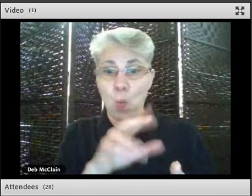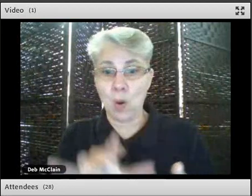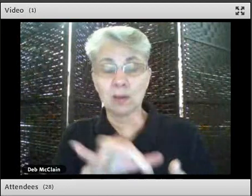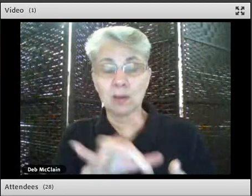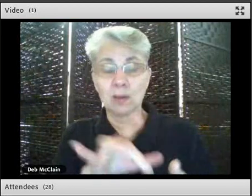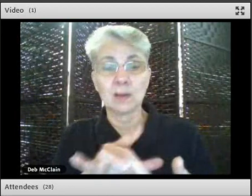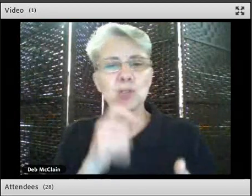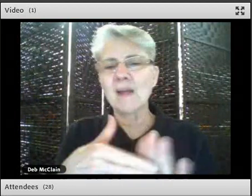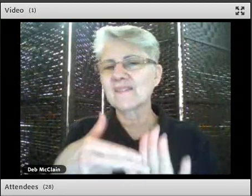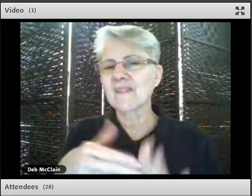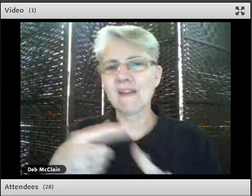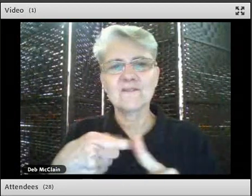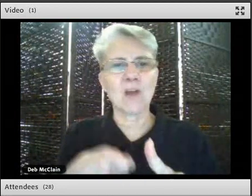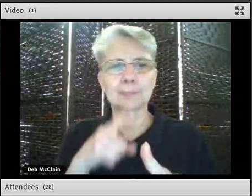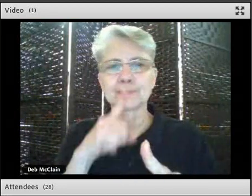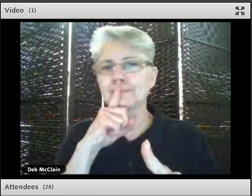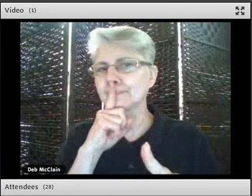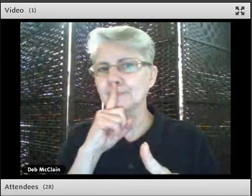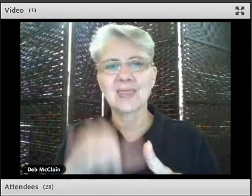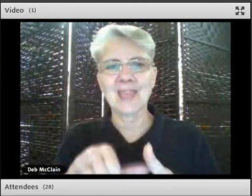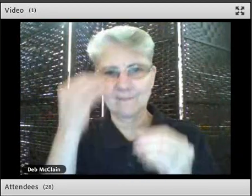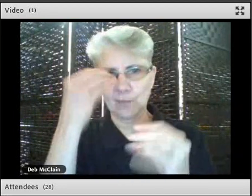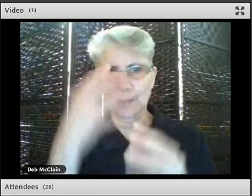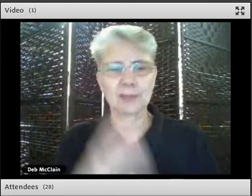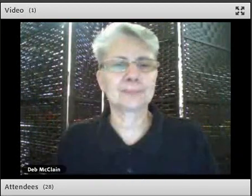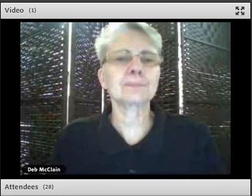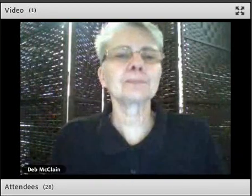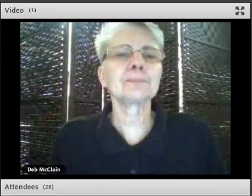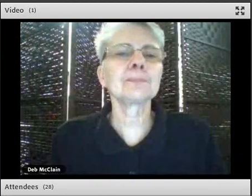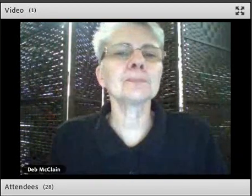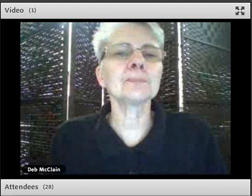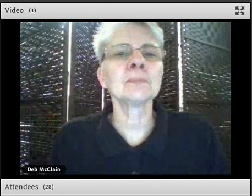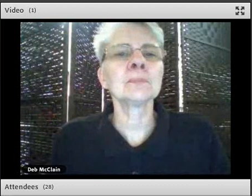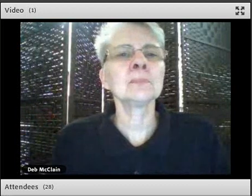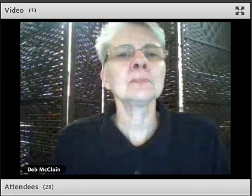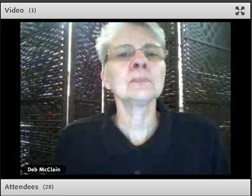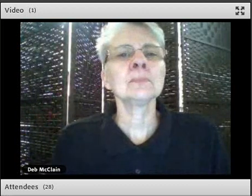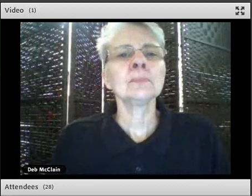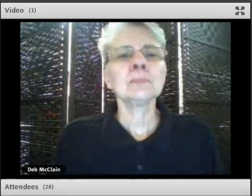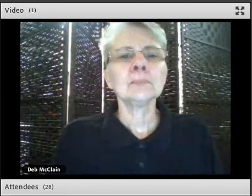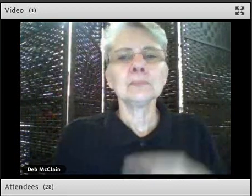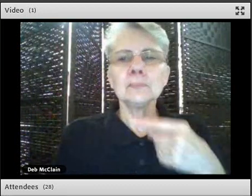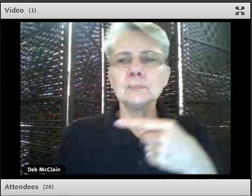Summarization of Content. This goes in the 520 field.